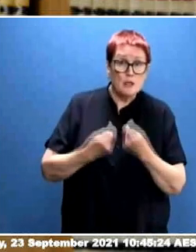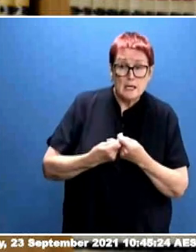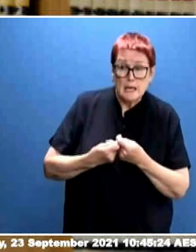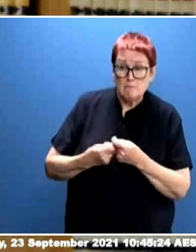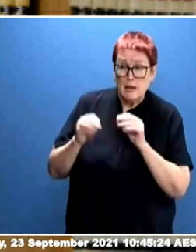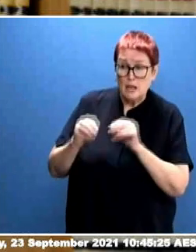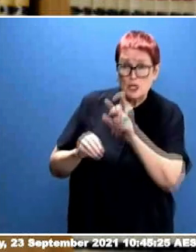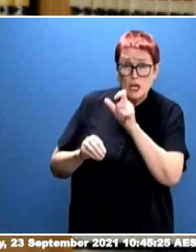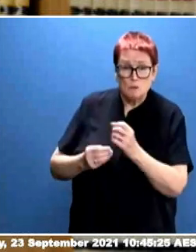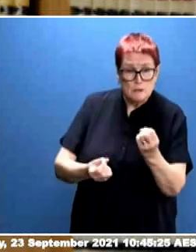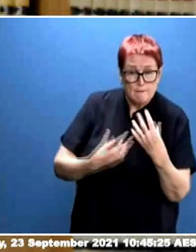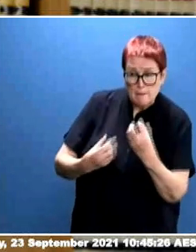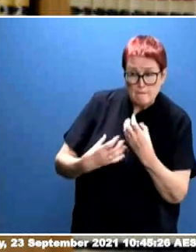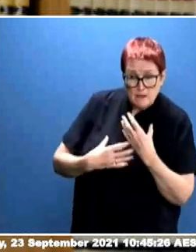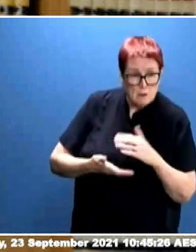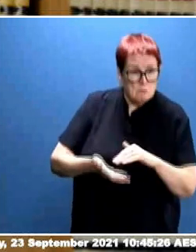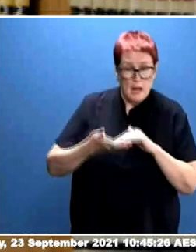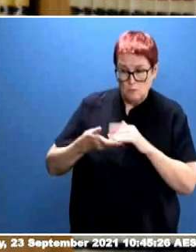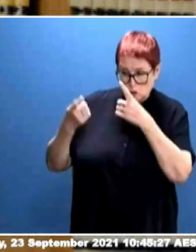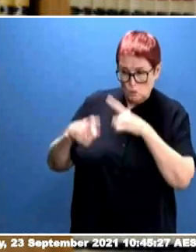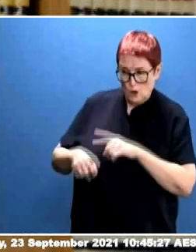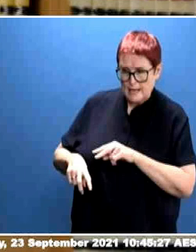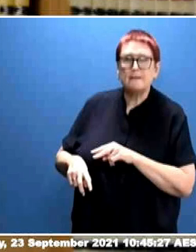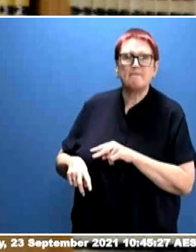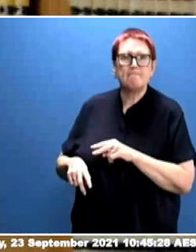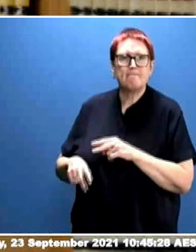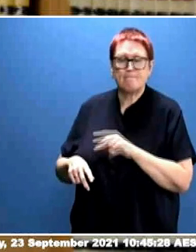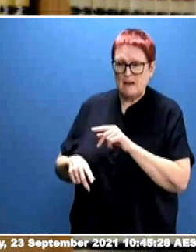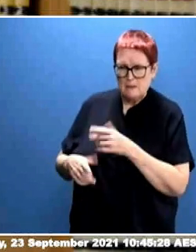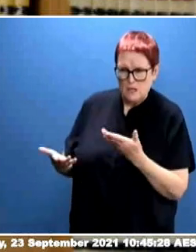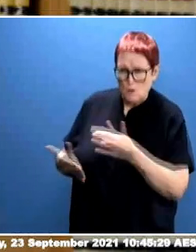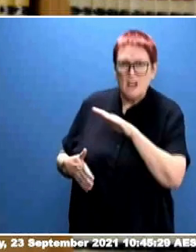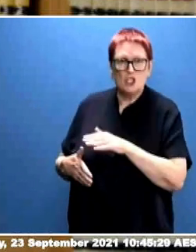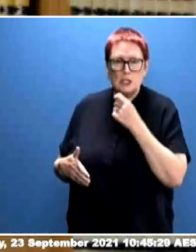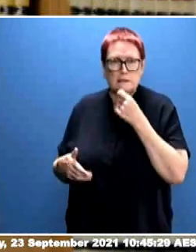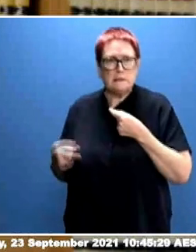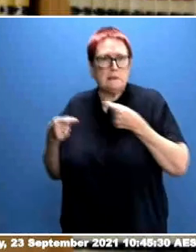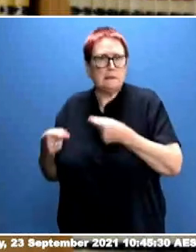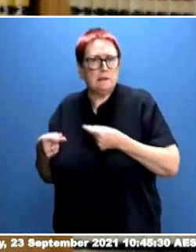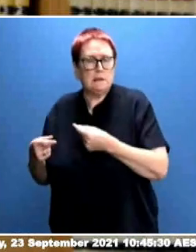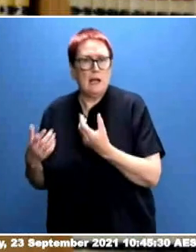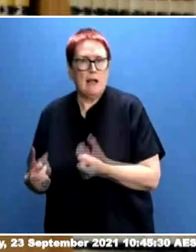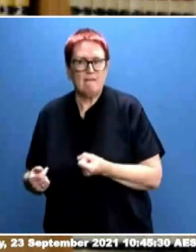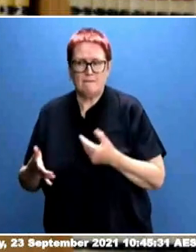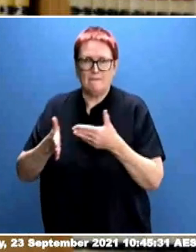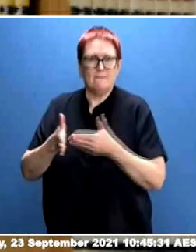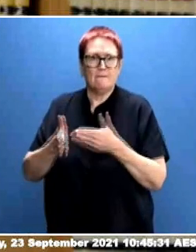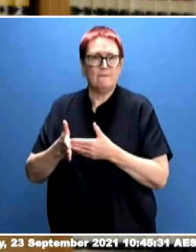to raise or highlight any areas that they feel a child may be struggling, and highlight if there is a need for that formal assessment,